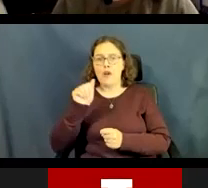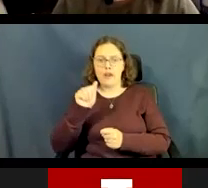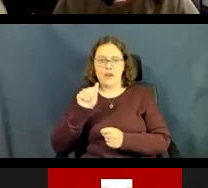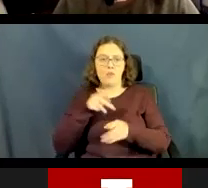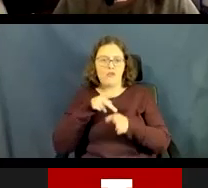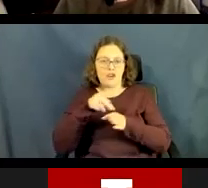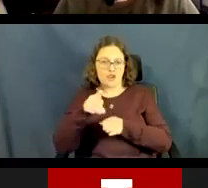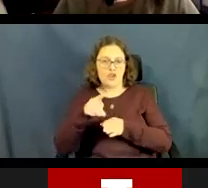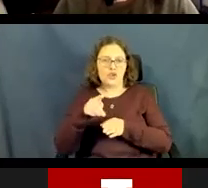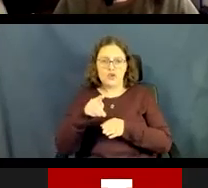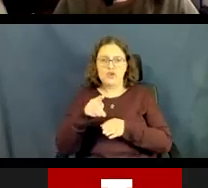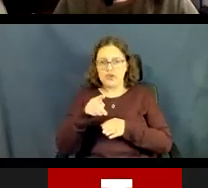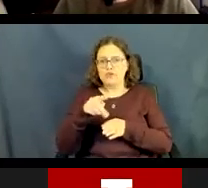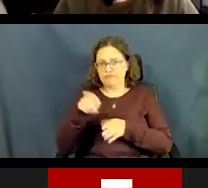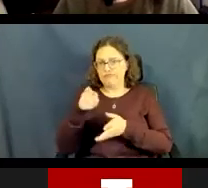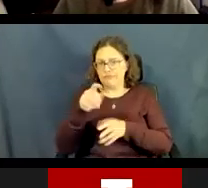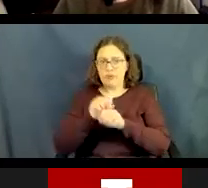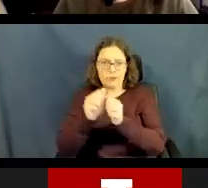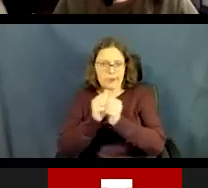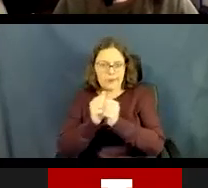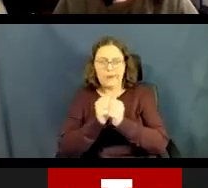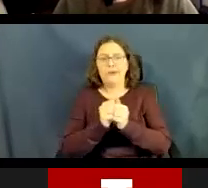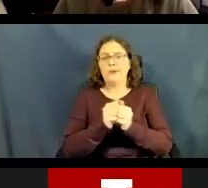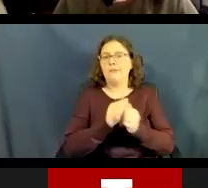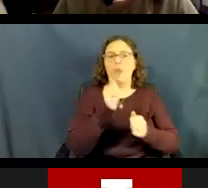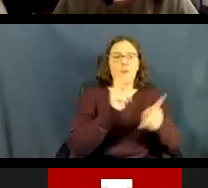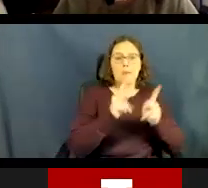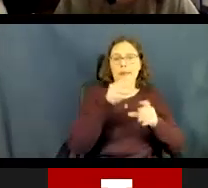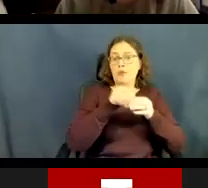You name it, teachers in the school building, leaders,